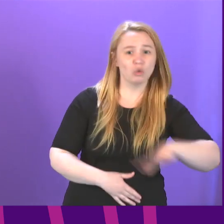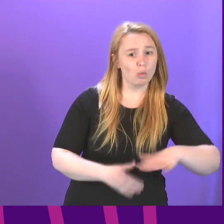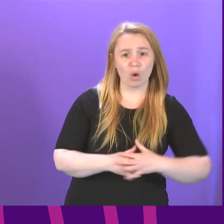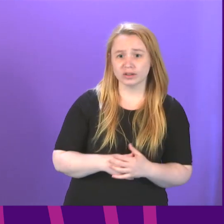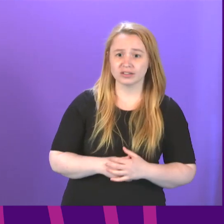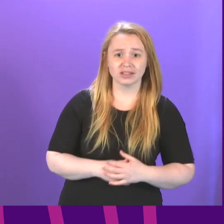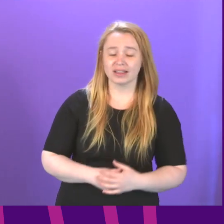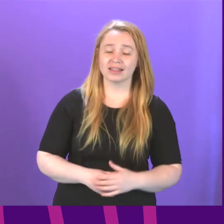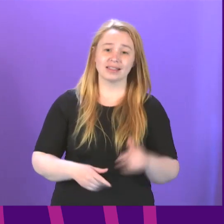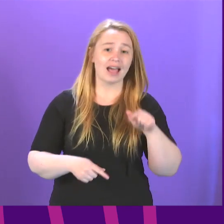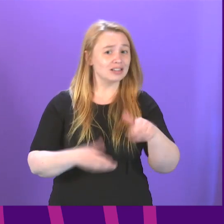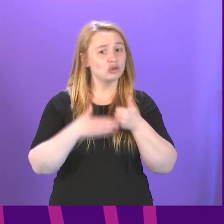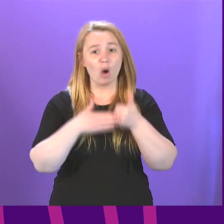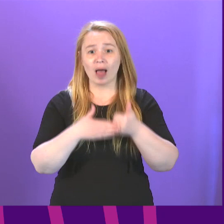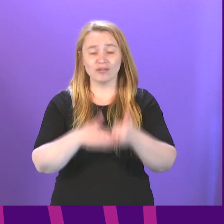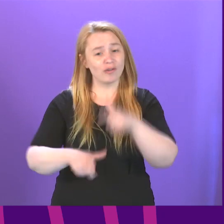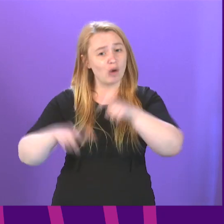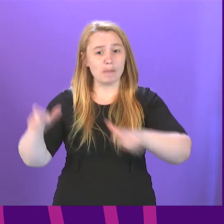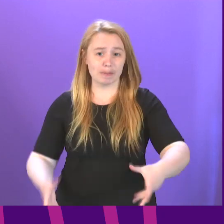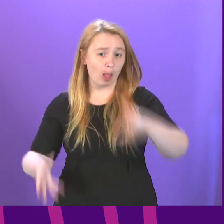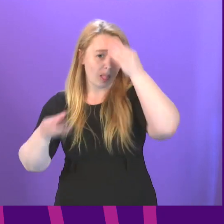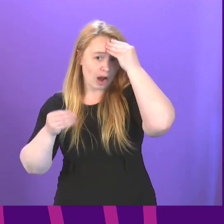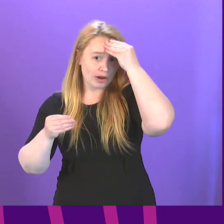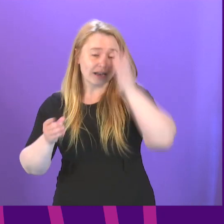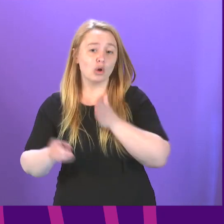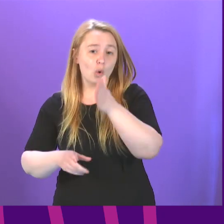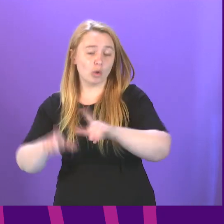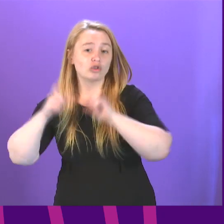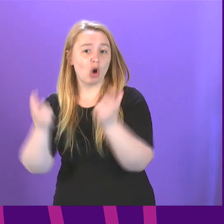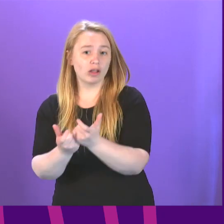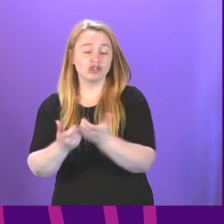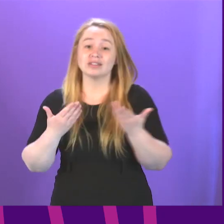in our learners’ best interests, especially against the backdrop of the pandemic.